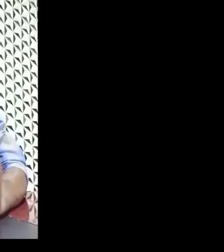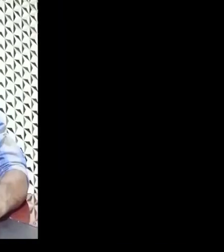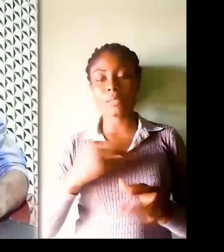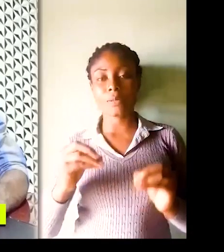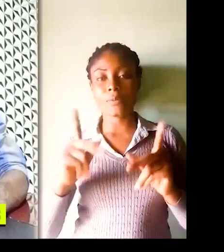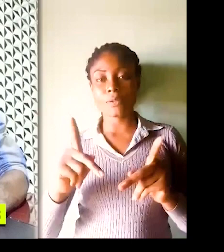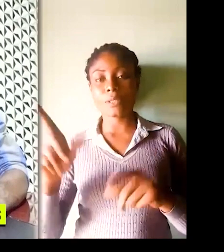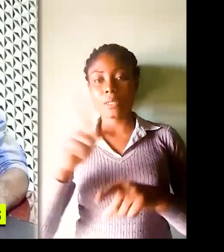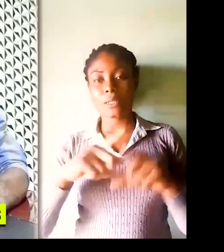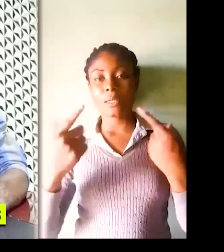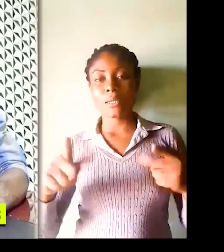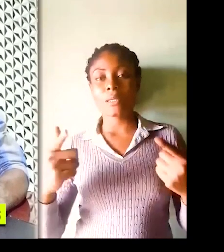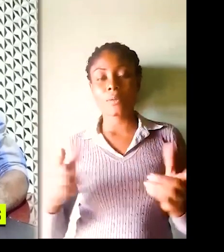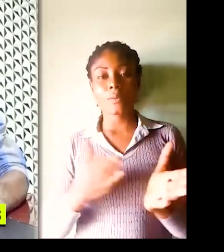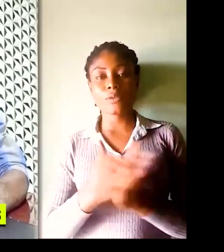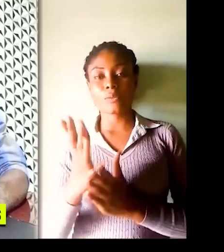Sign language rights is fundamental to equality